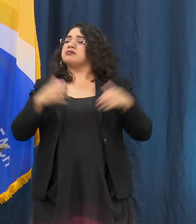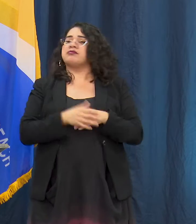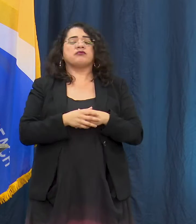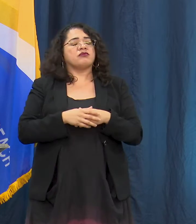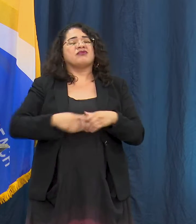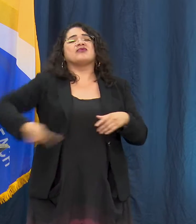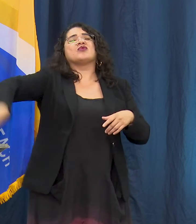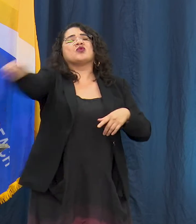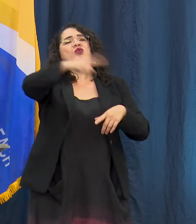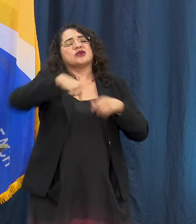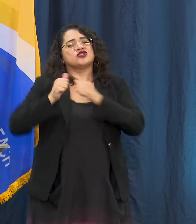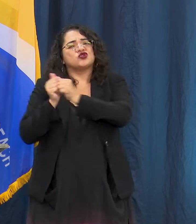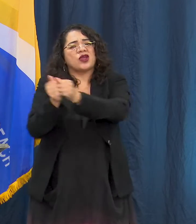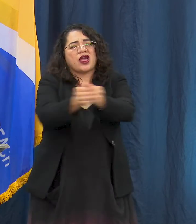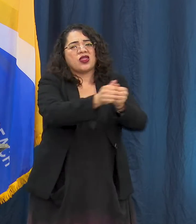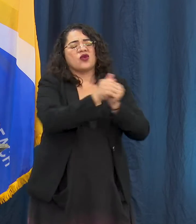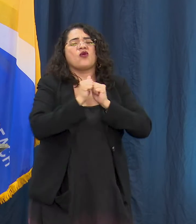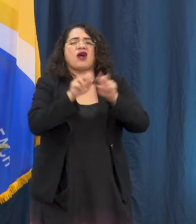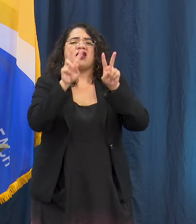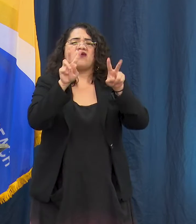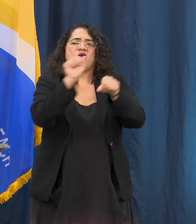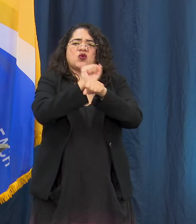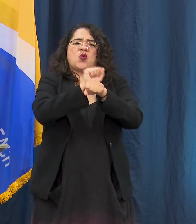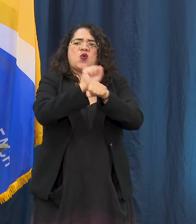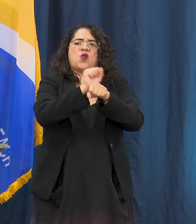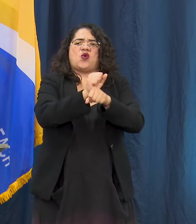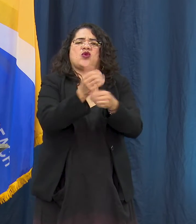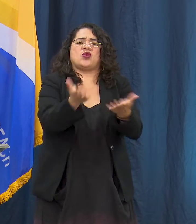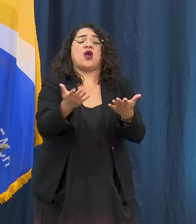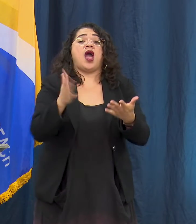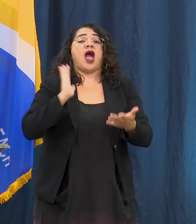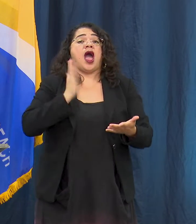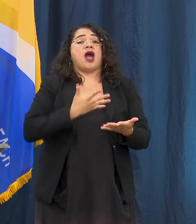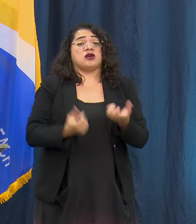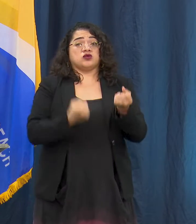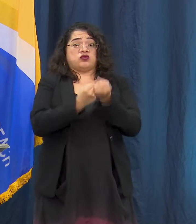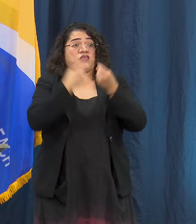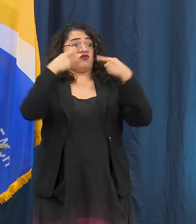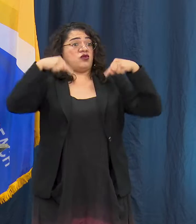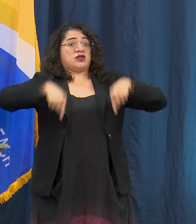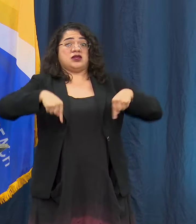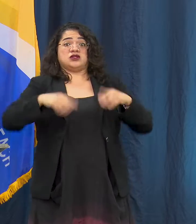with you on that our stand for this community does not waver. So on that note,